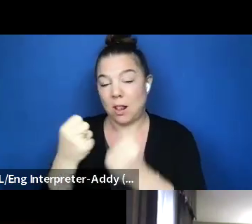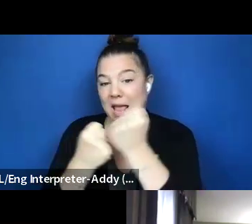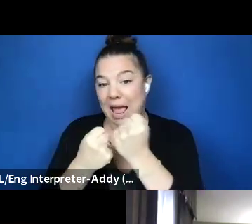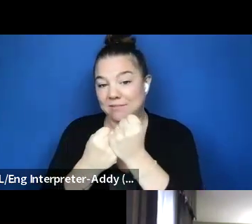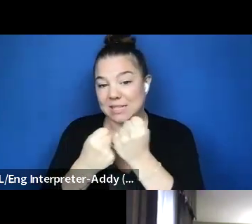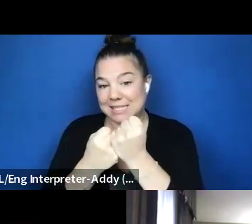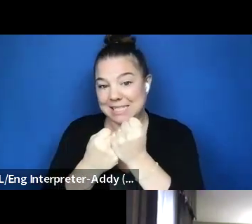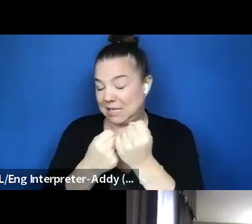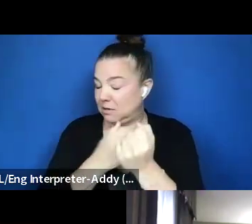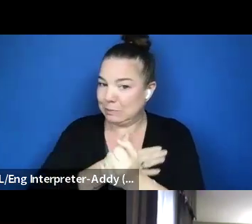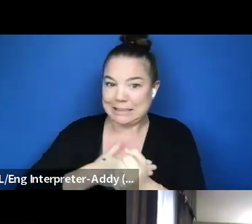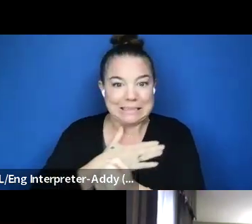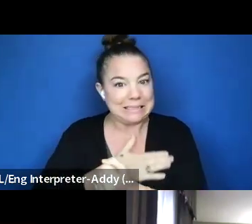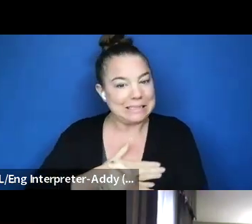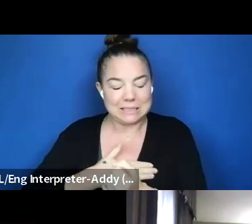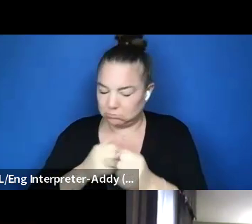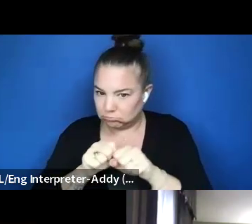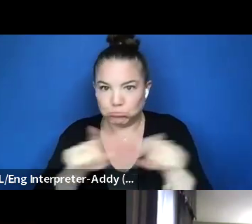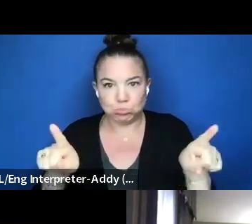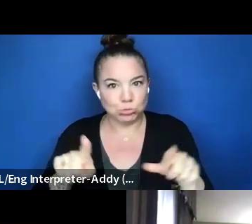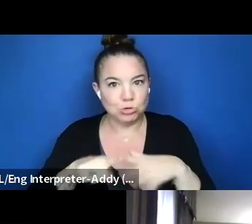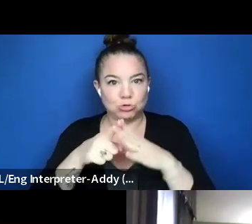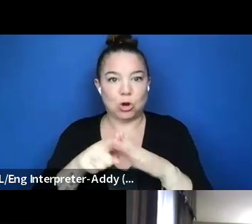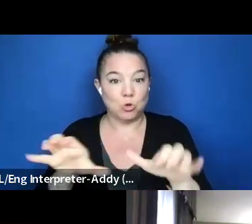Don Posh: please, you know. Follow through with that. That is the way to do it.